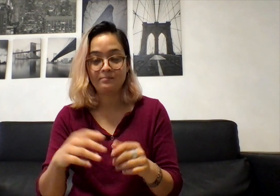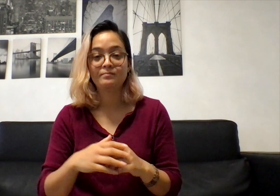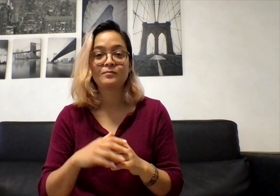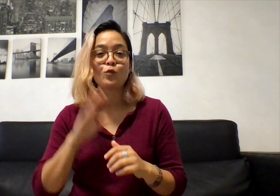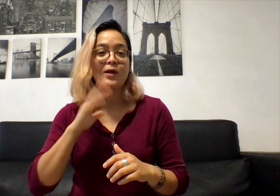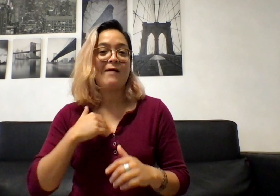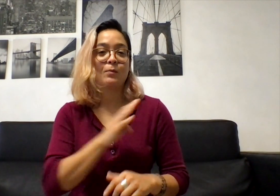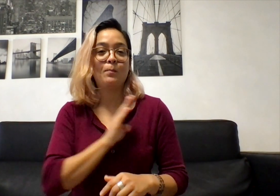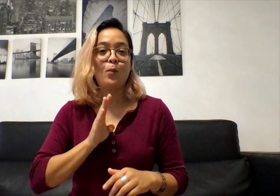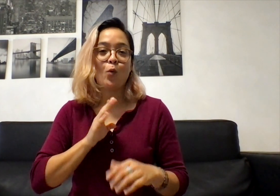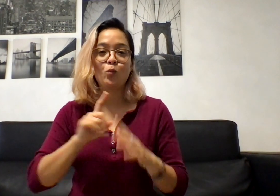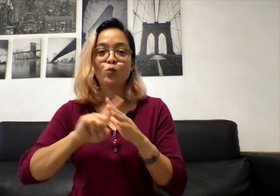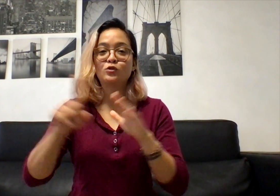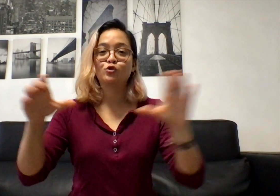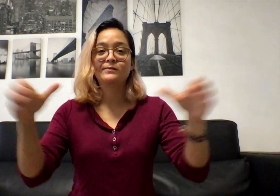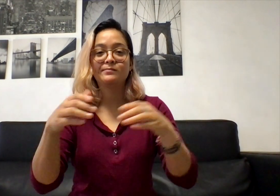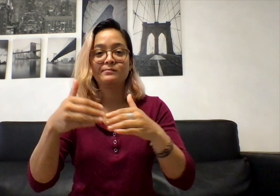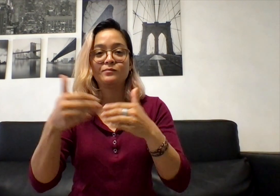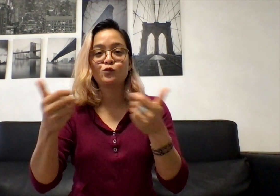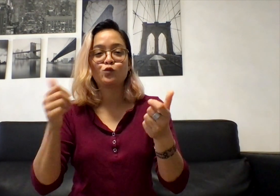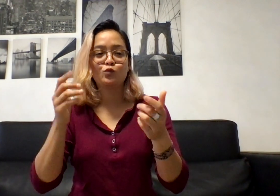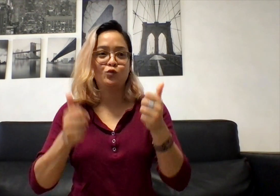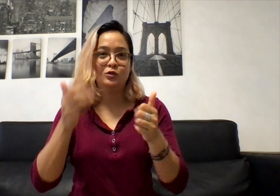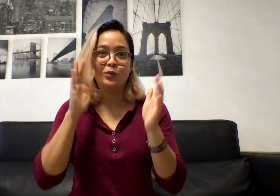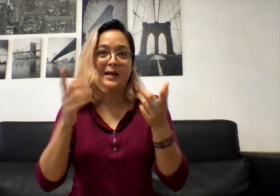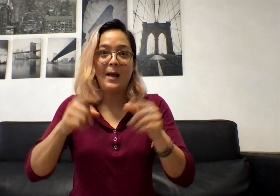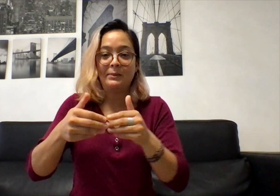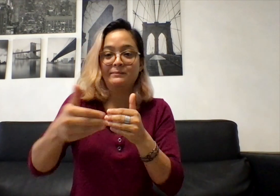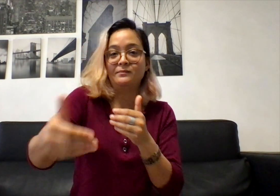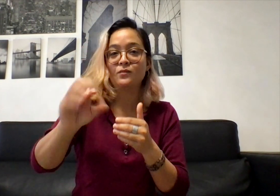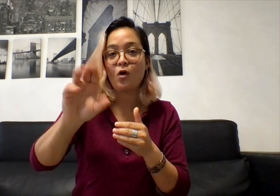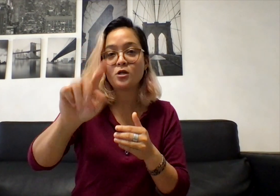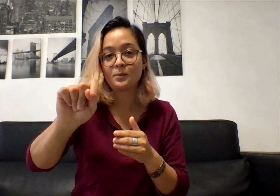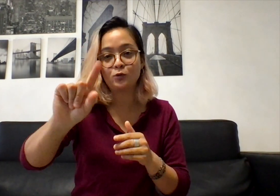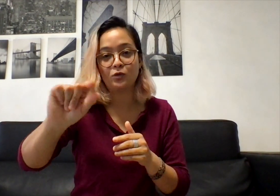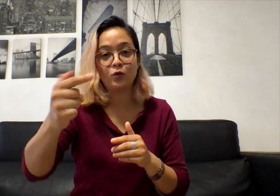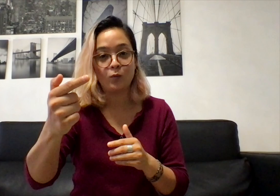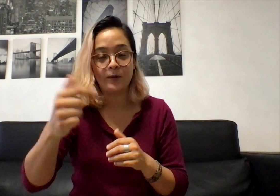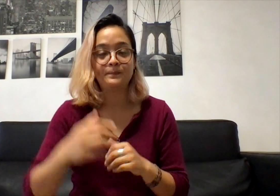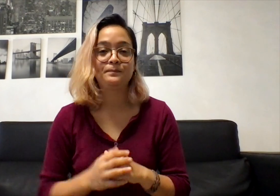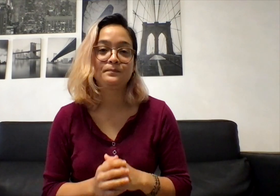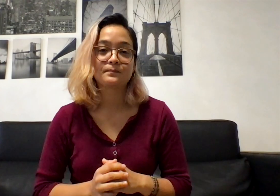We will begin the development of this plan during our upcoming board retreat in October 2021.